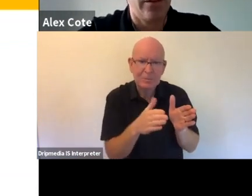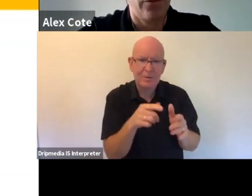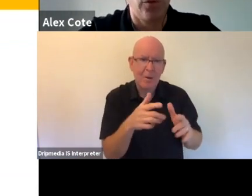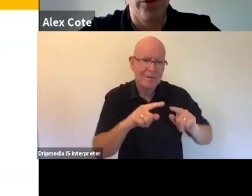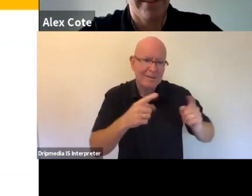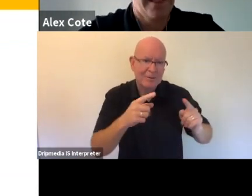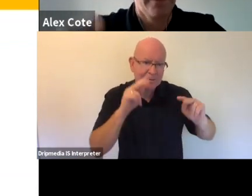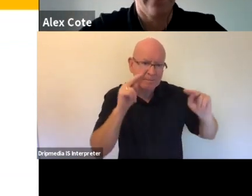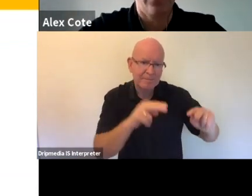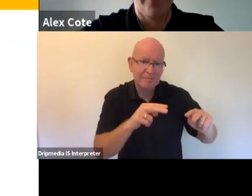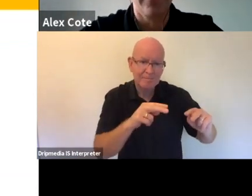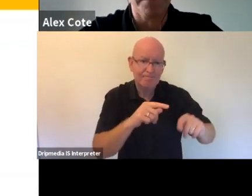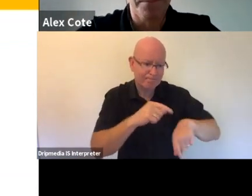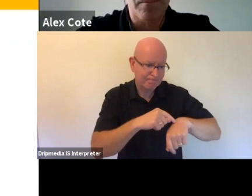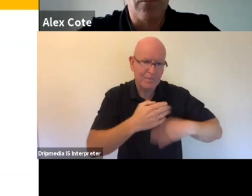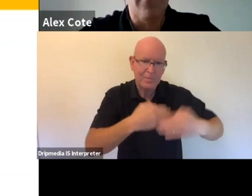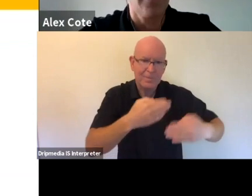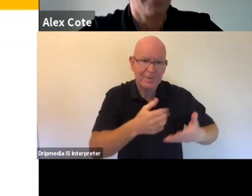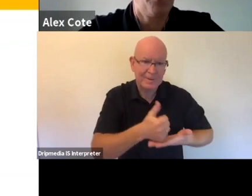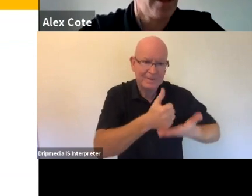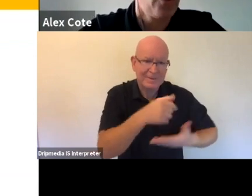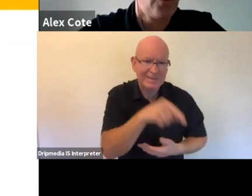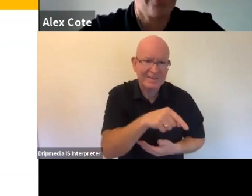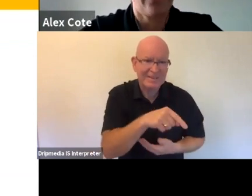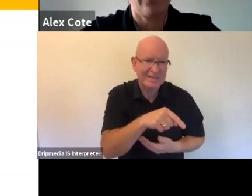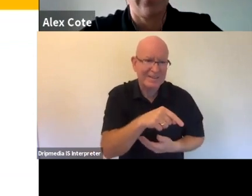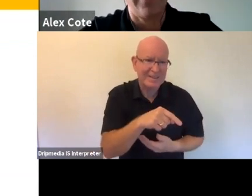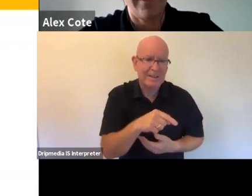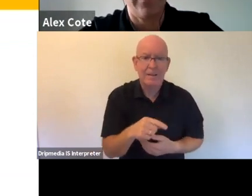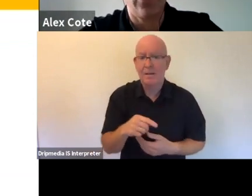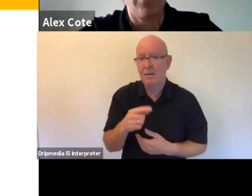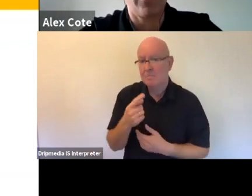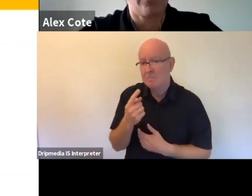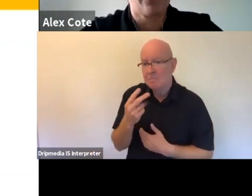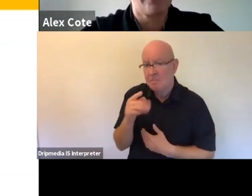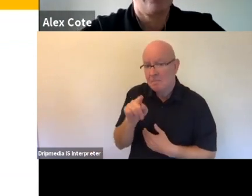the food and get to it. In Peru, for instance, like in some other countries,